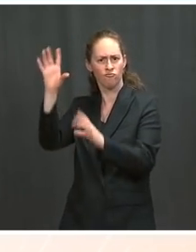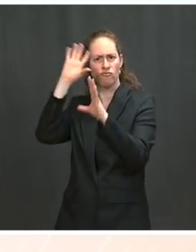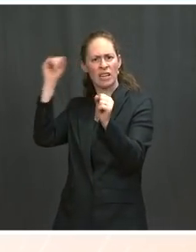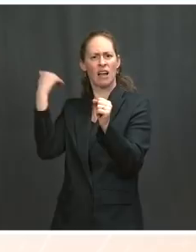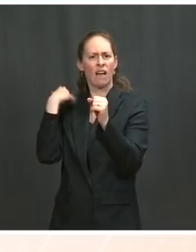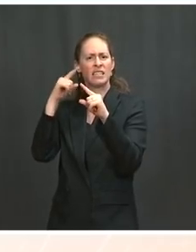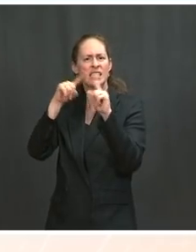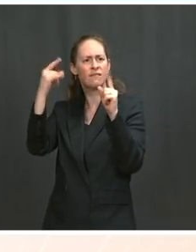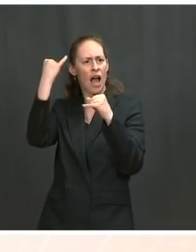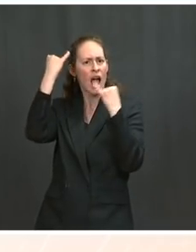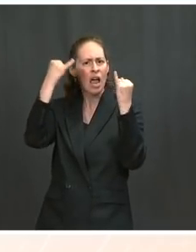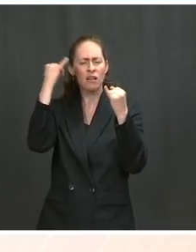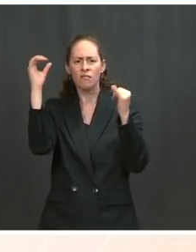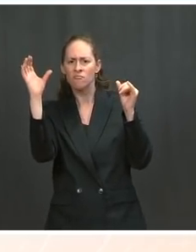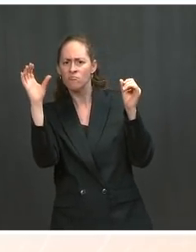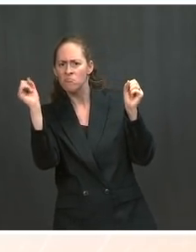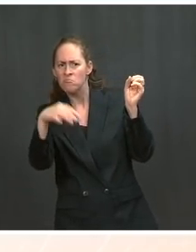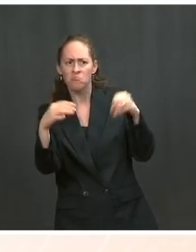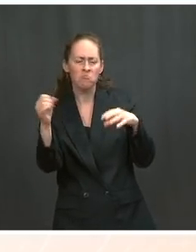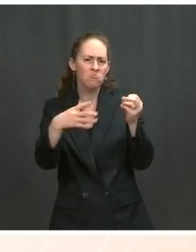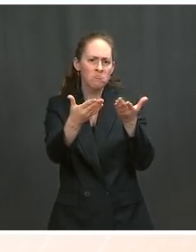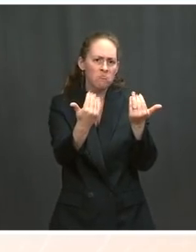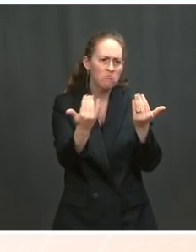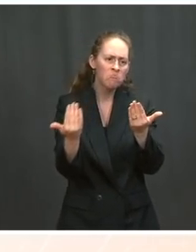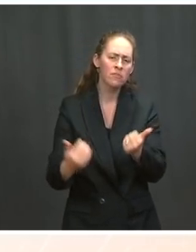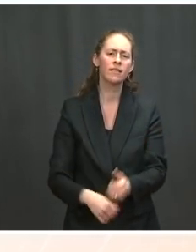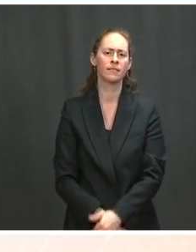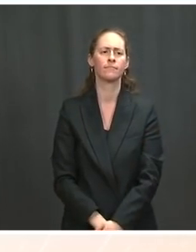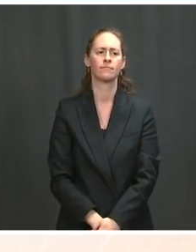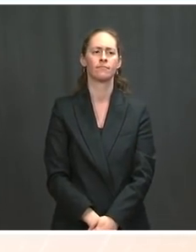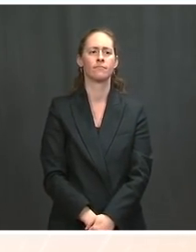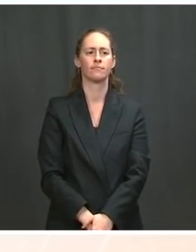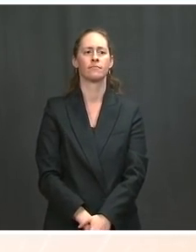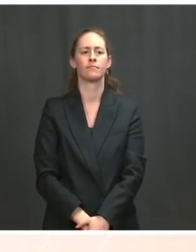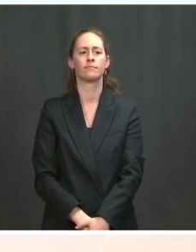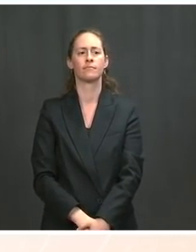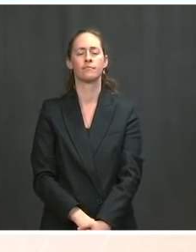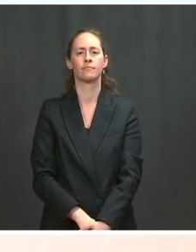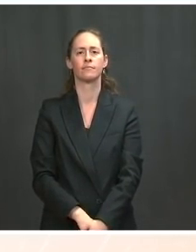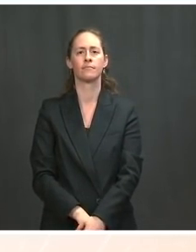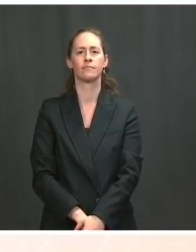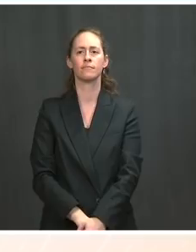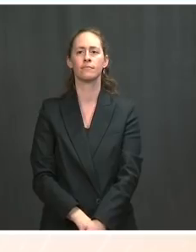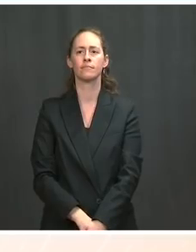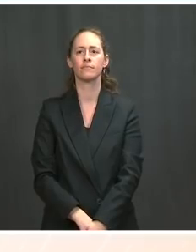The Press: A few questions on Colonial, Jen. The President, at one point in the statement today,